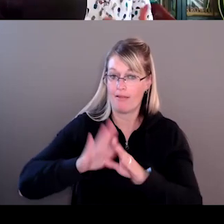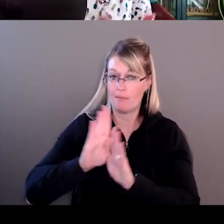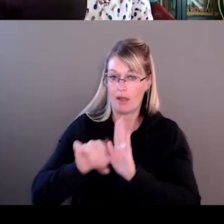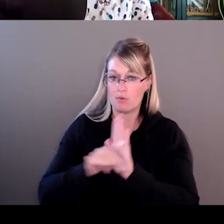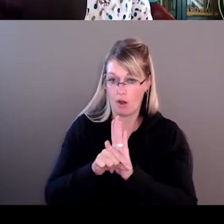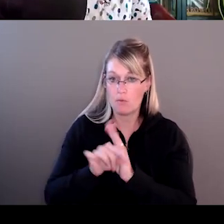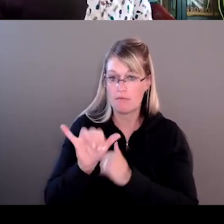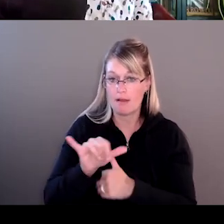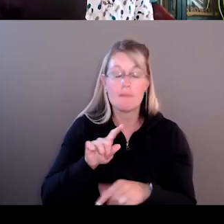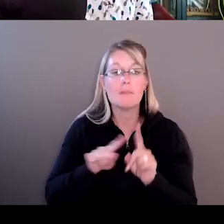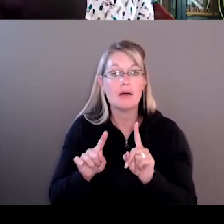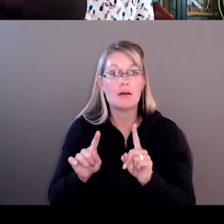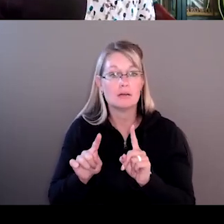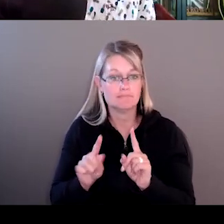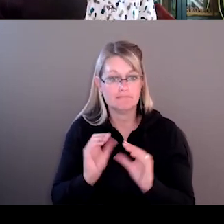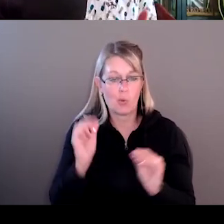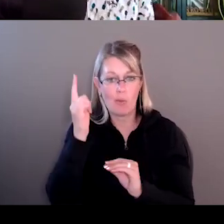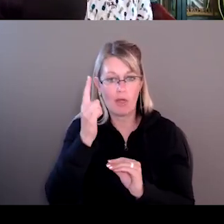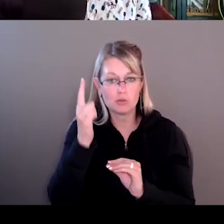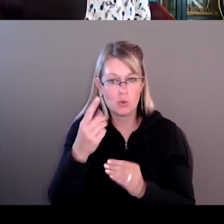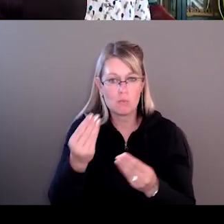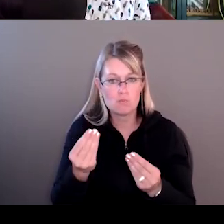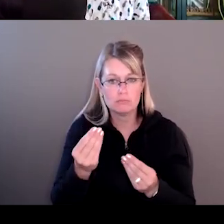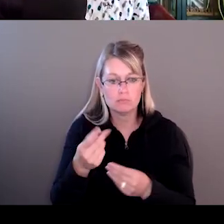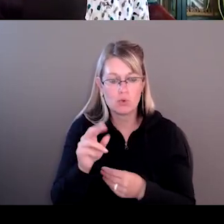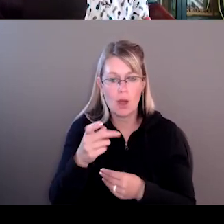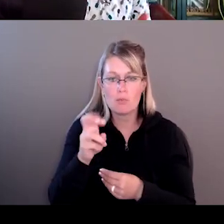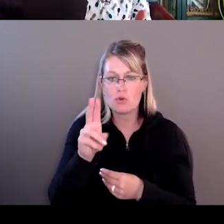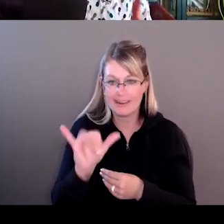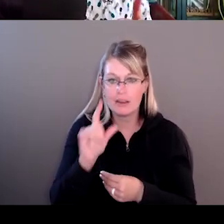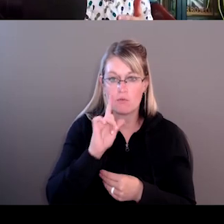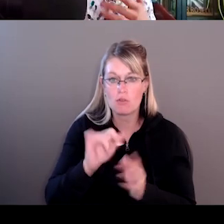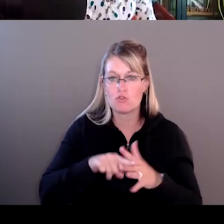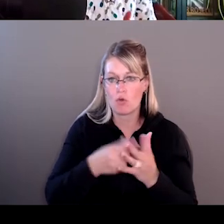there is no logical property for the starting position of the gradient. I had to replicate